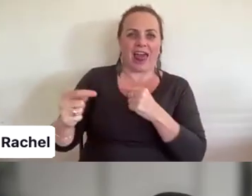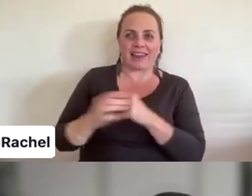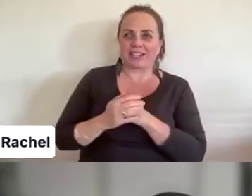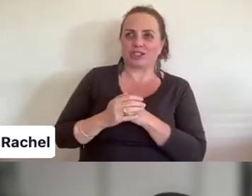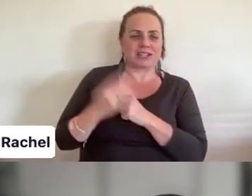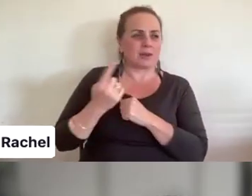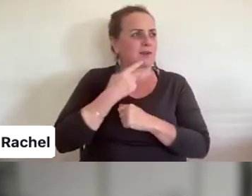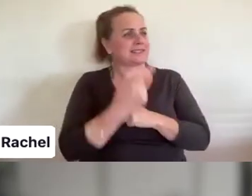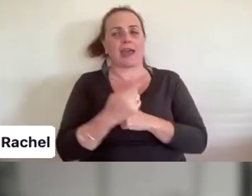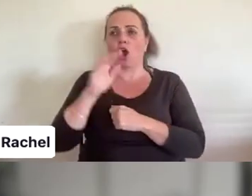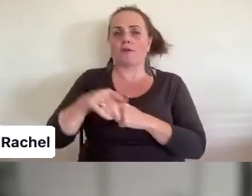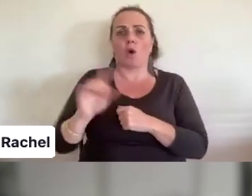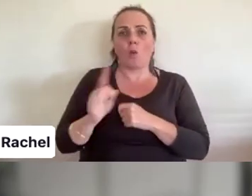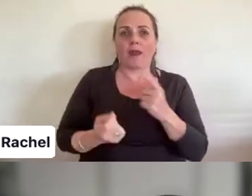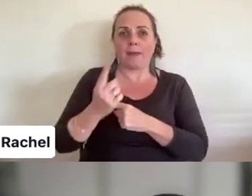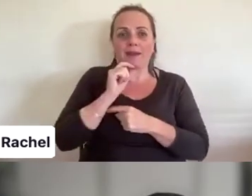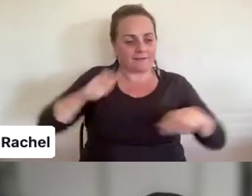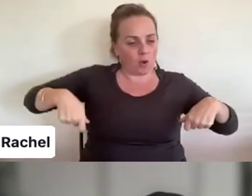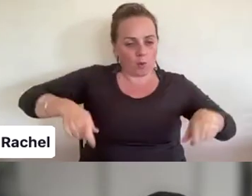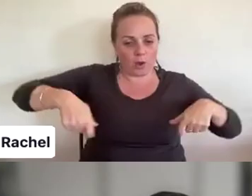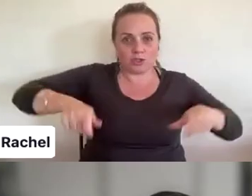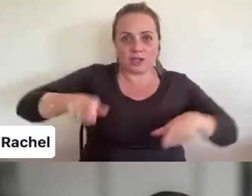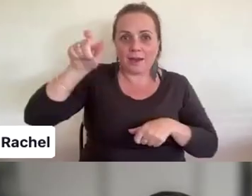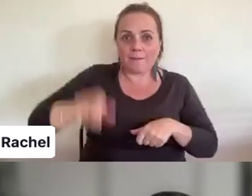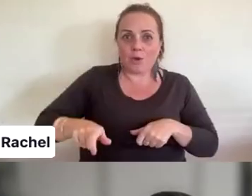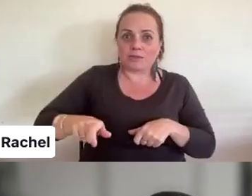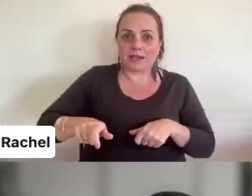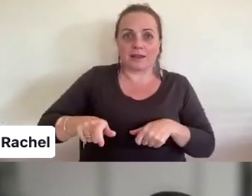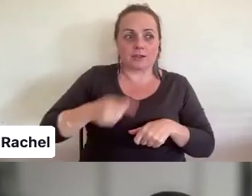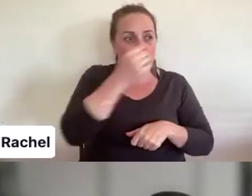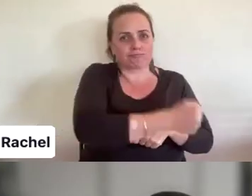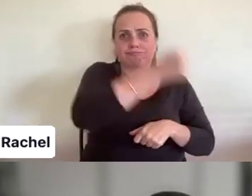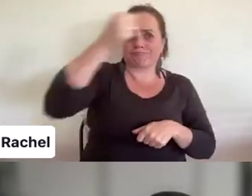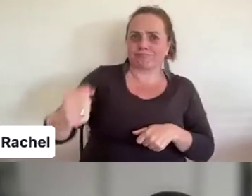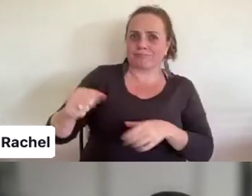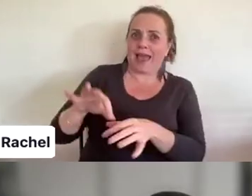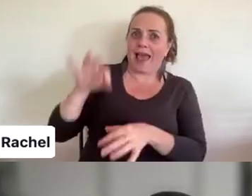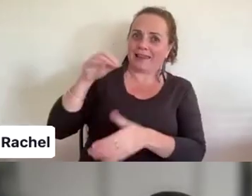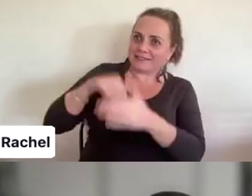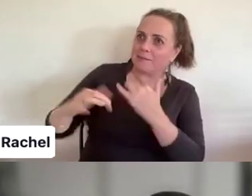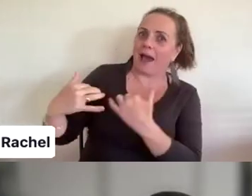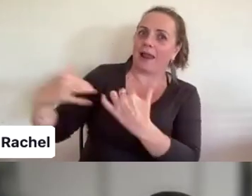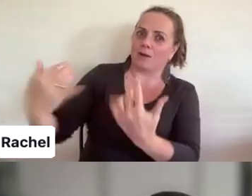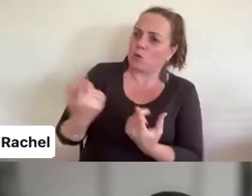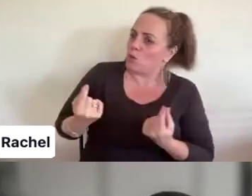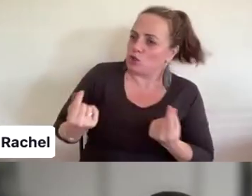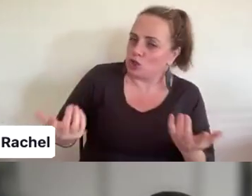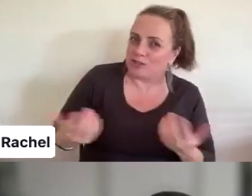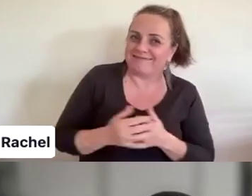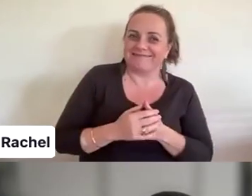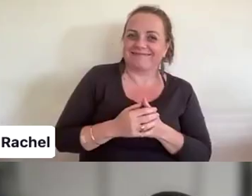a wheelchair user became an elected member, and what would you do? God forbid, you know,